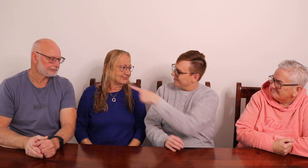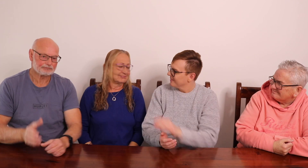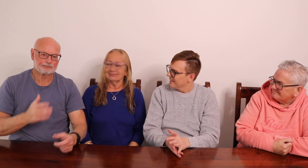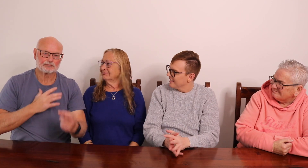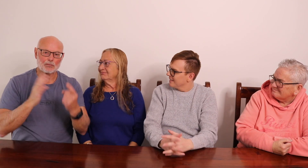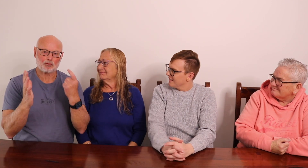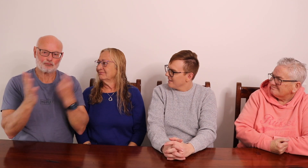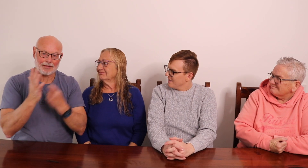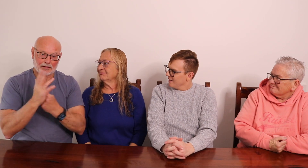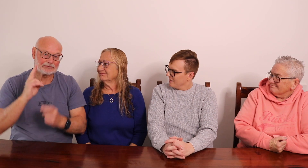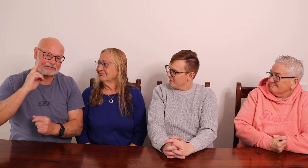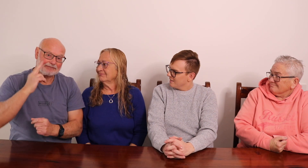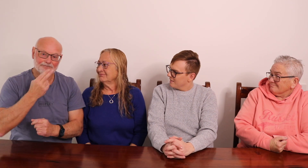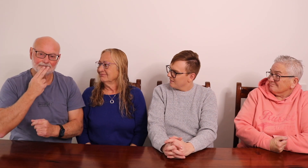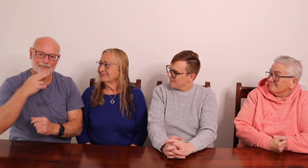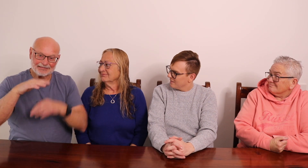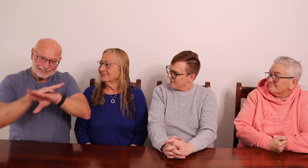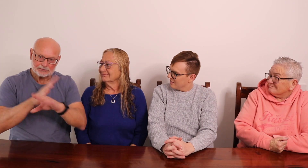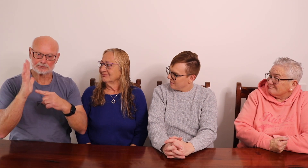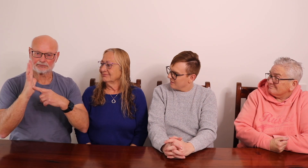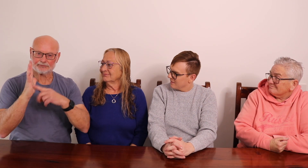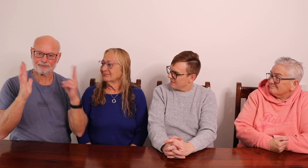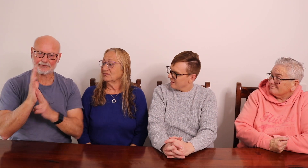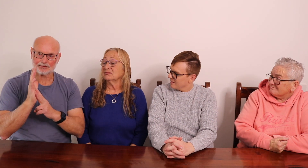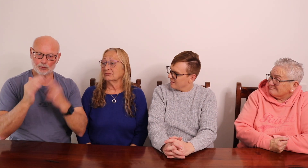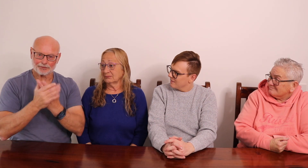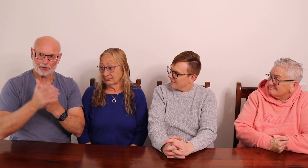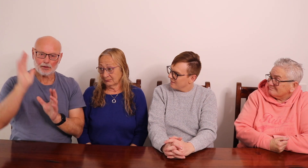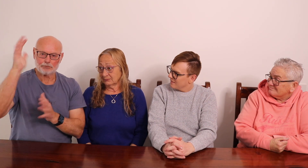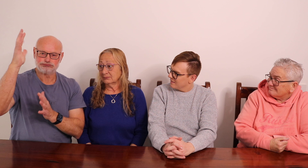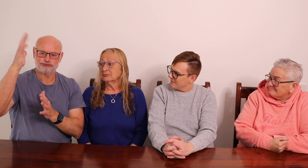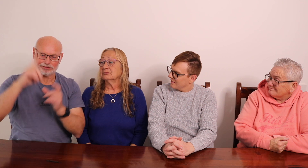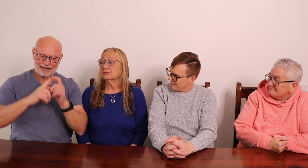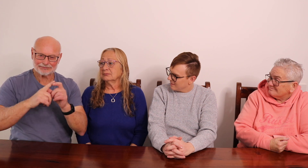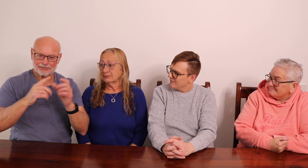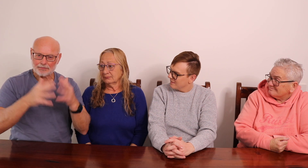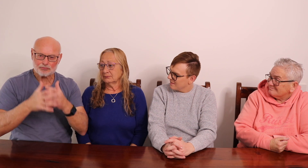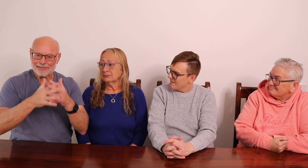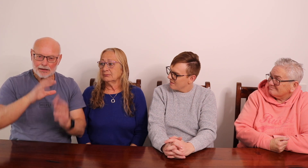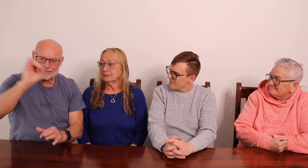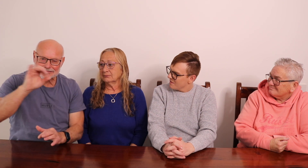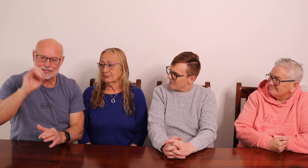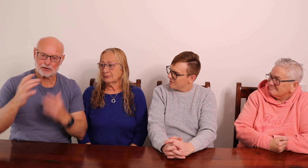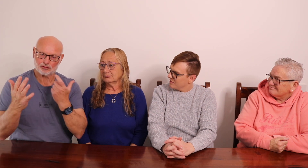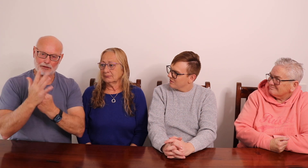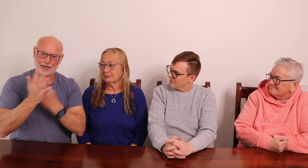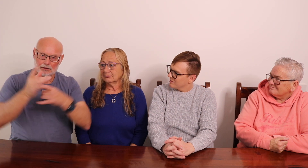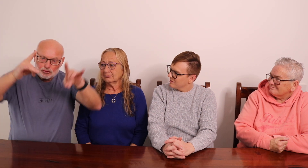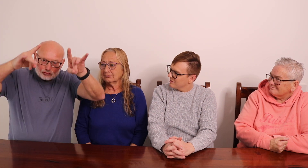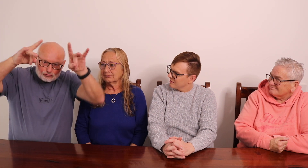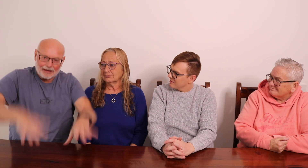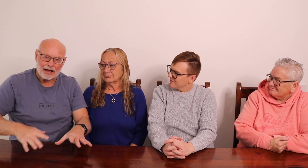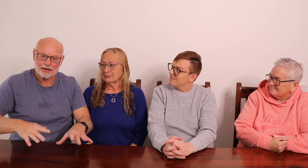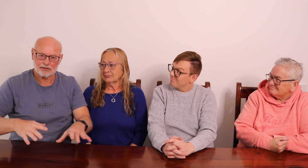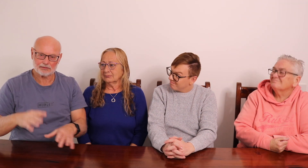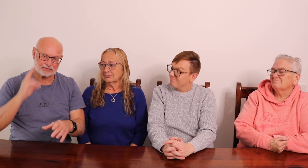I: I would rather to see Auslan in TV with deaf character. I do not understand ASL. I prefer in Australia!